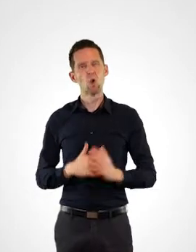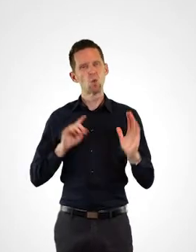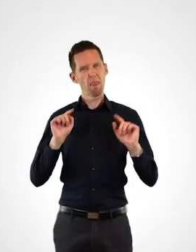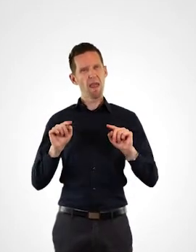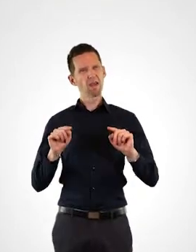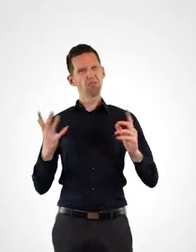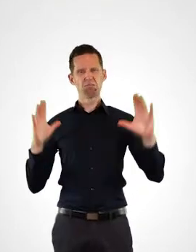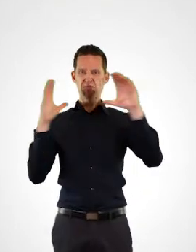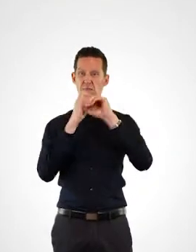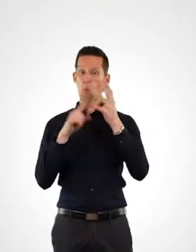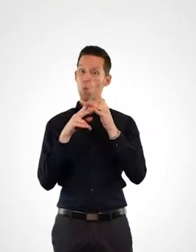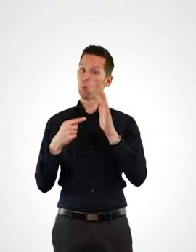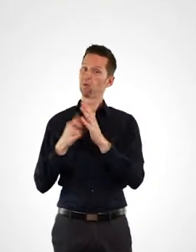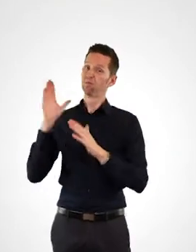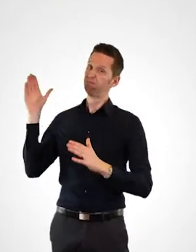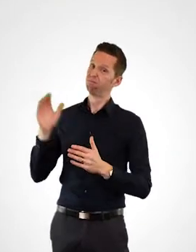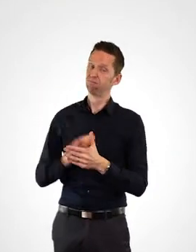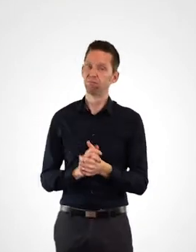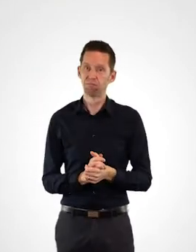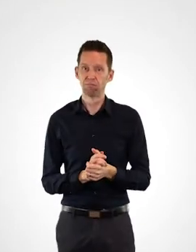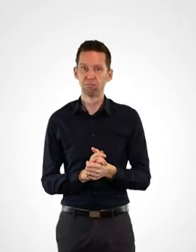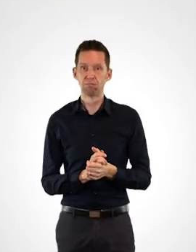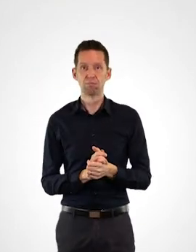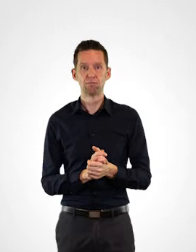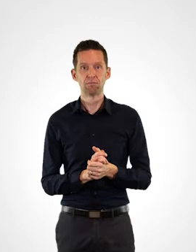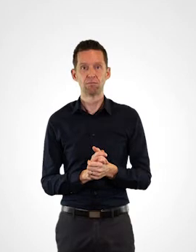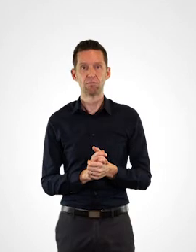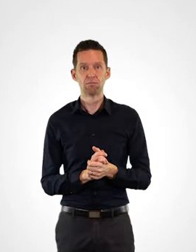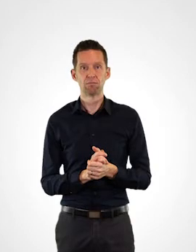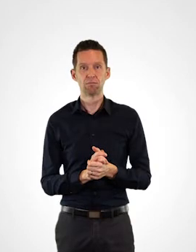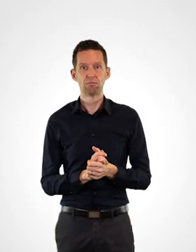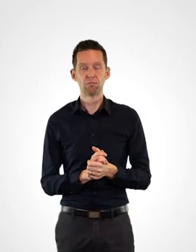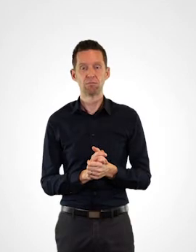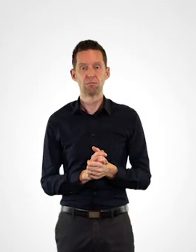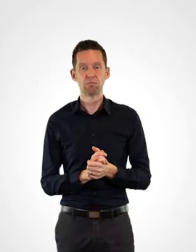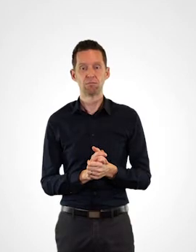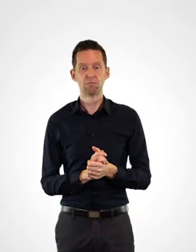So that's basically the unit at a glance.